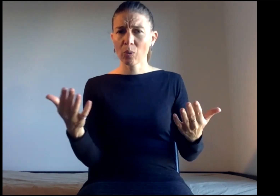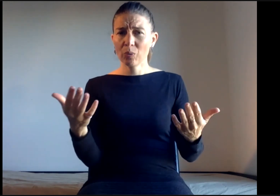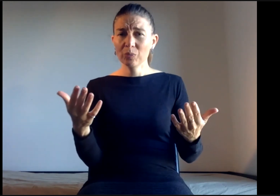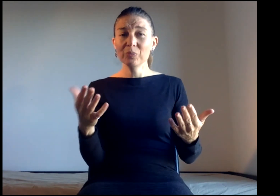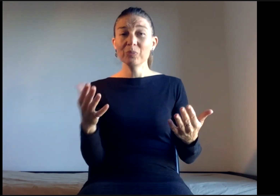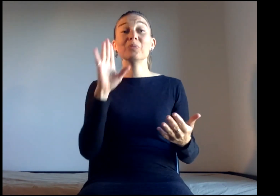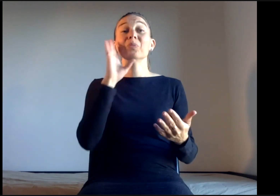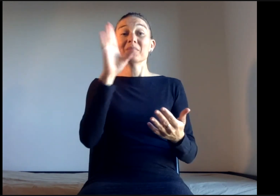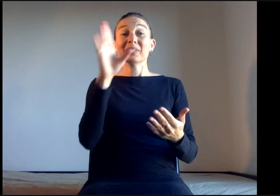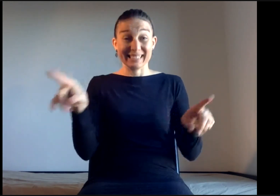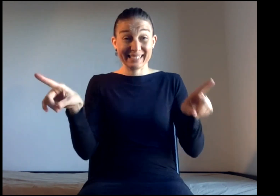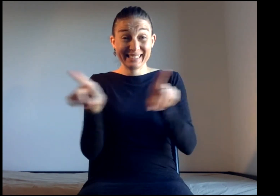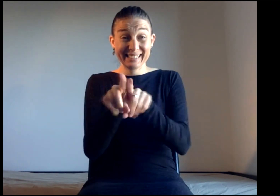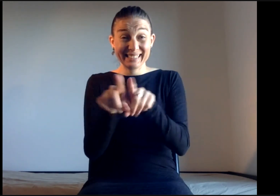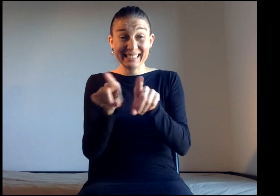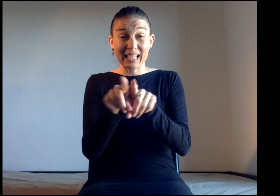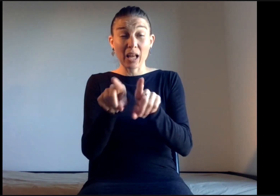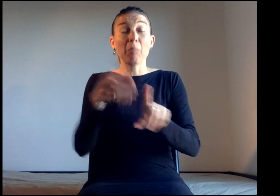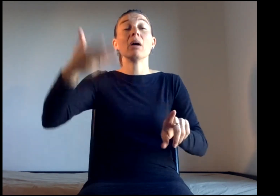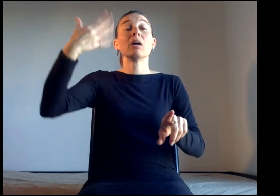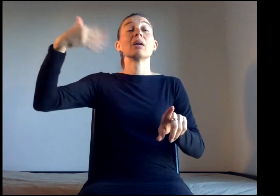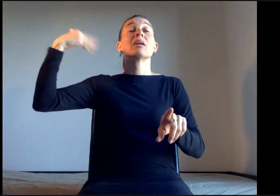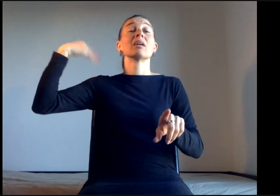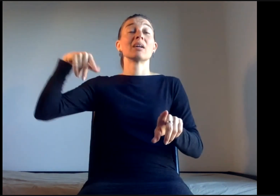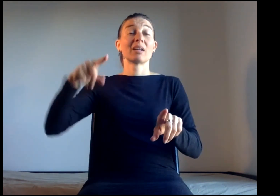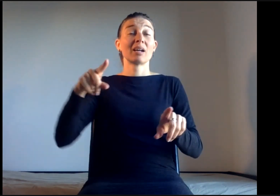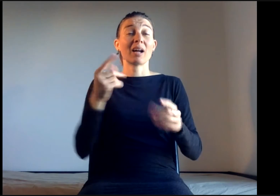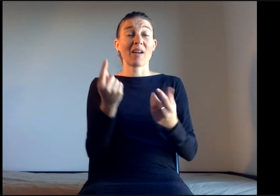to reduction of services and support that was possible to...